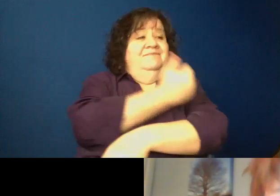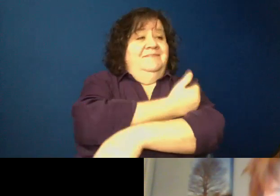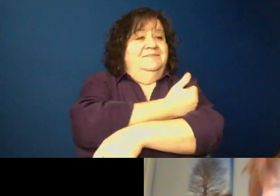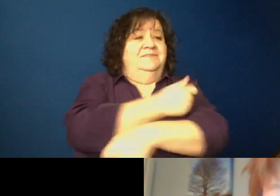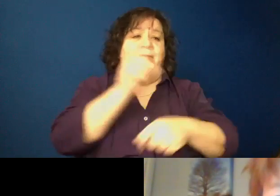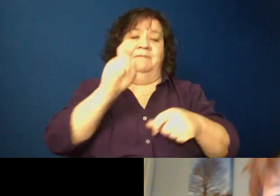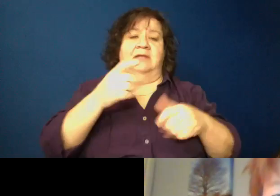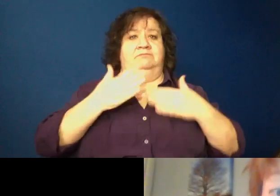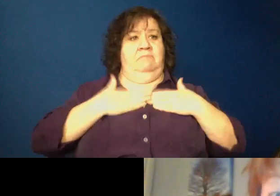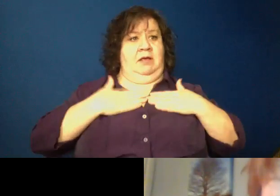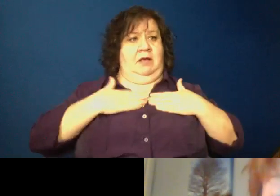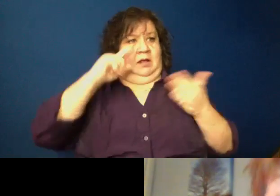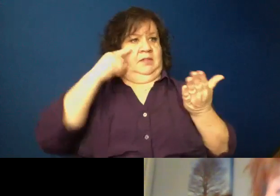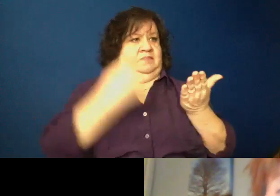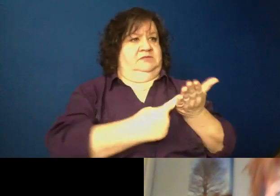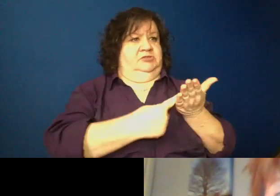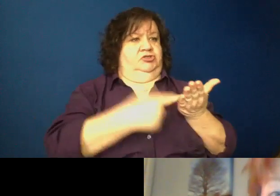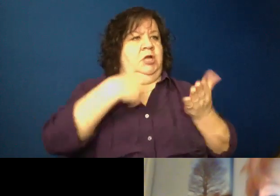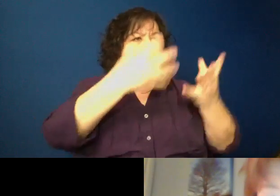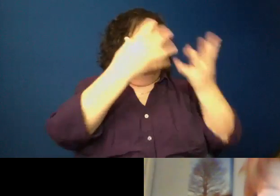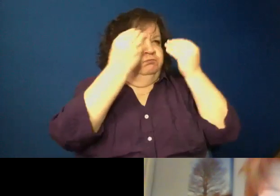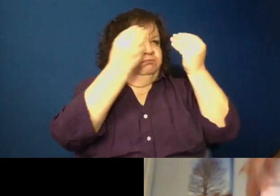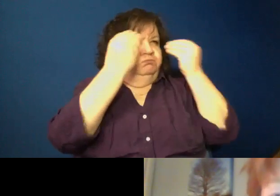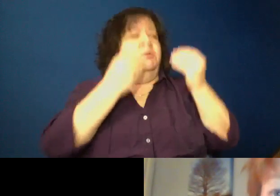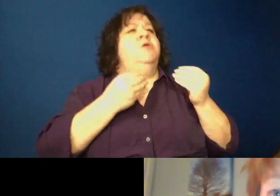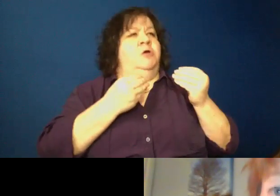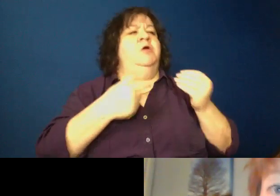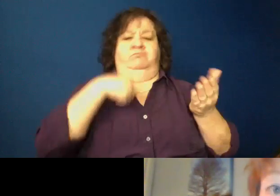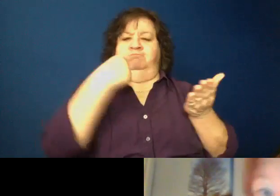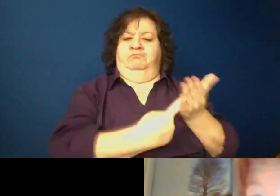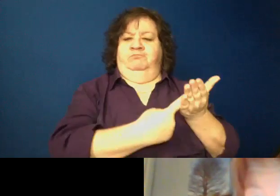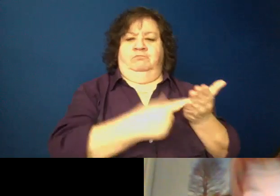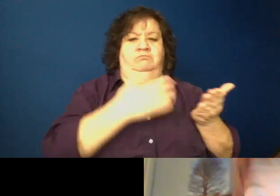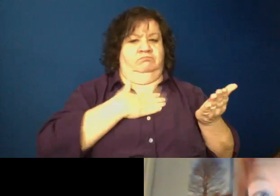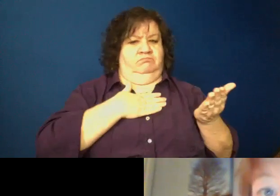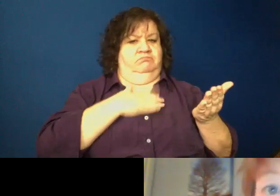have been victims of forced and course of treatment in many health care settings and that